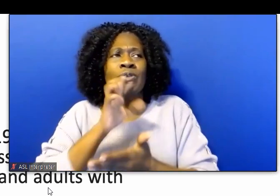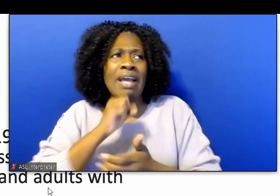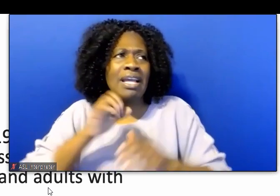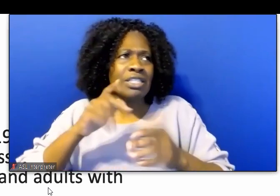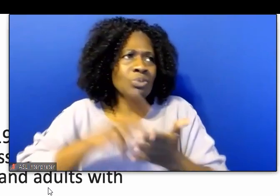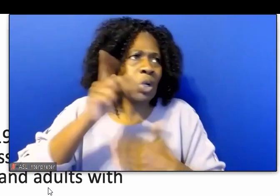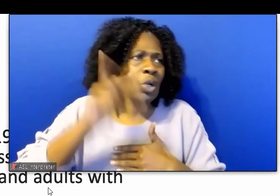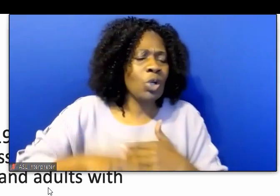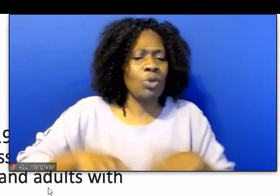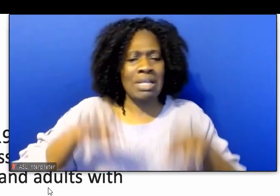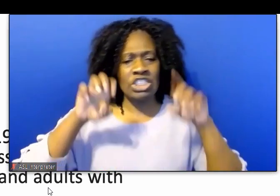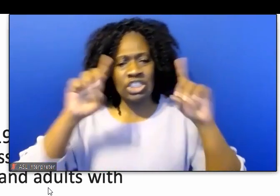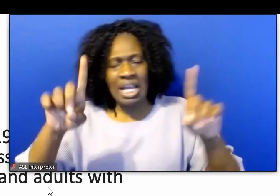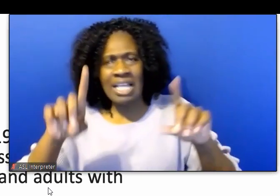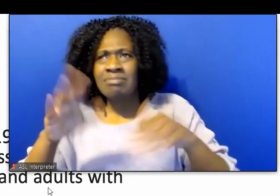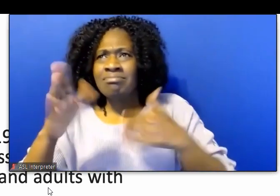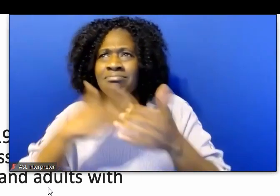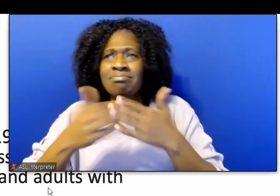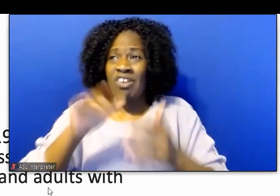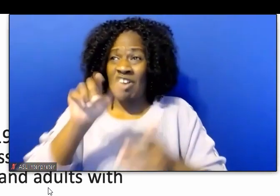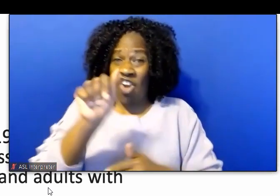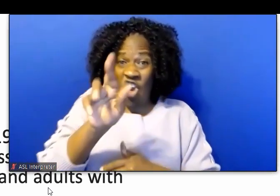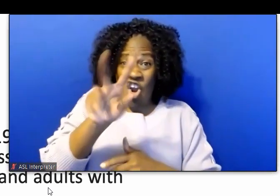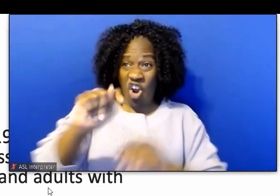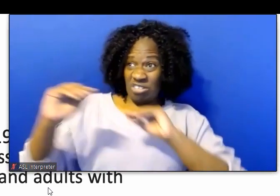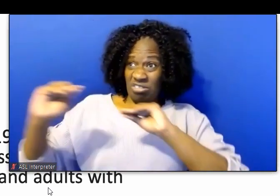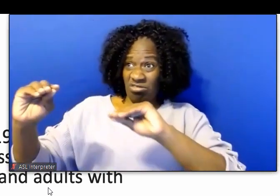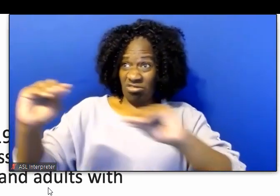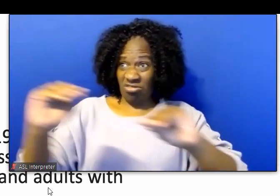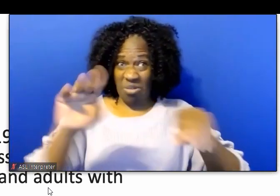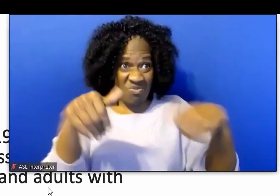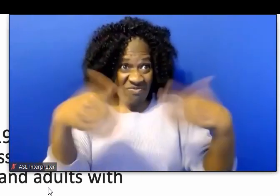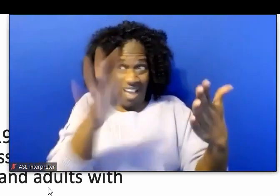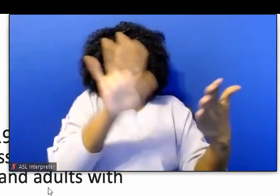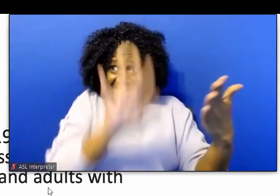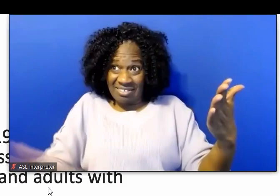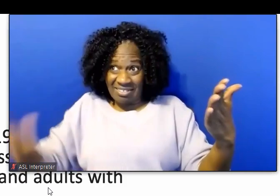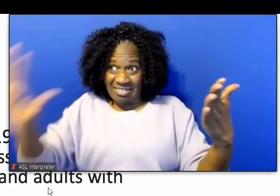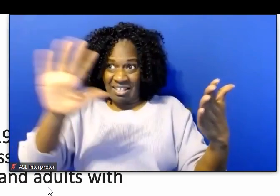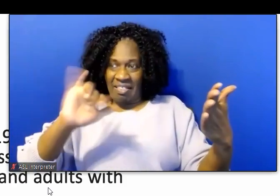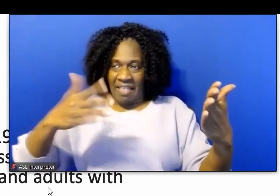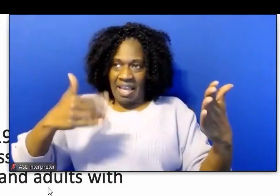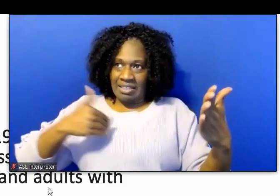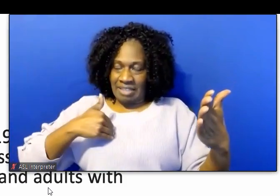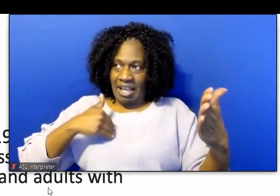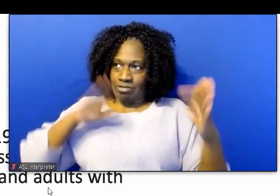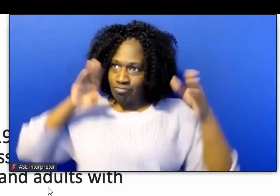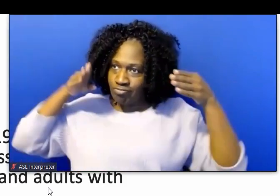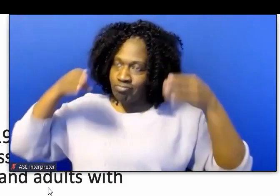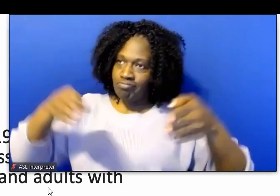wherever art is being taught or provided - that is our arena for working to provide accessibility.